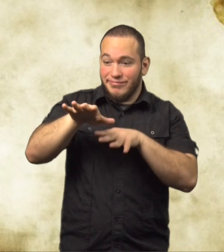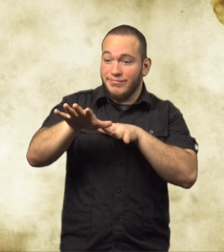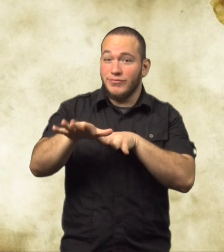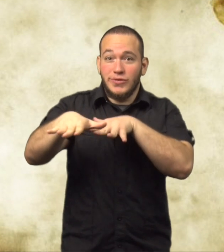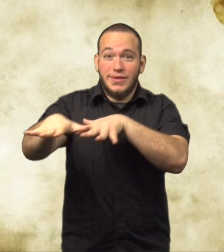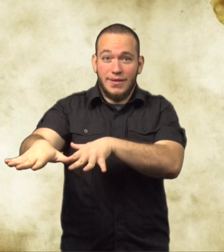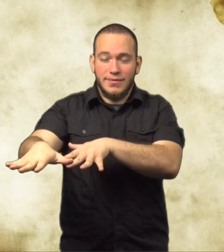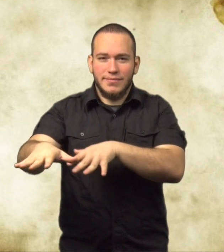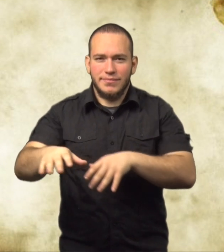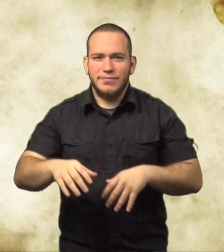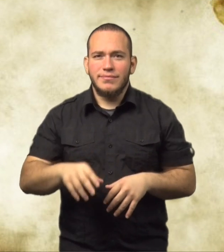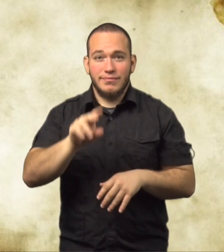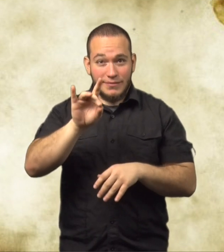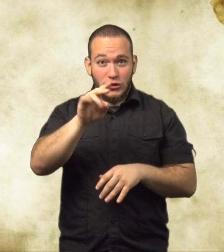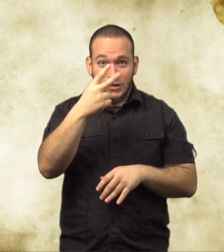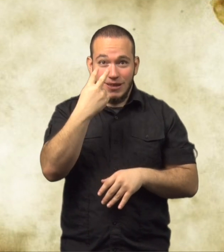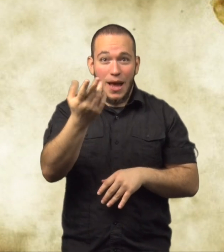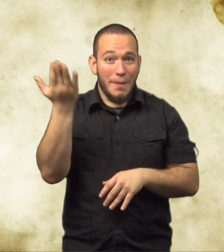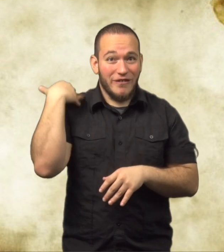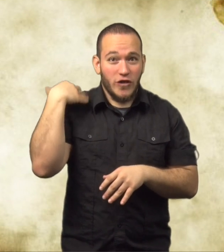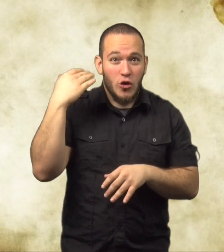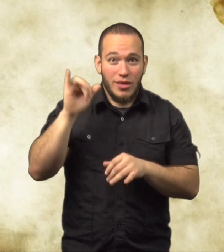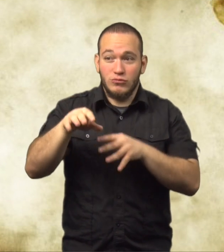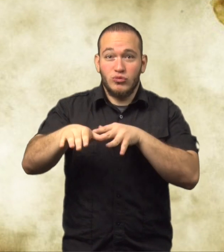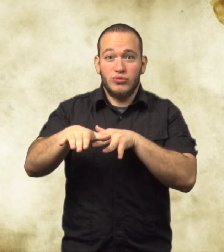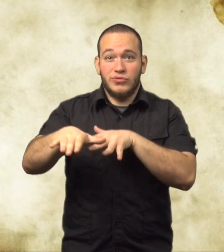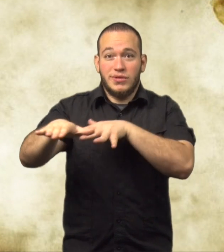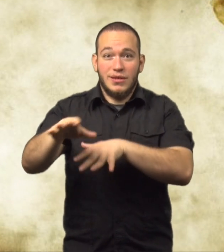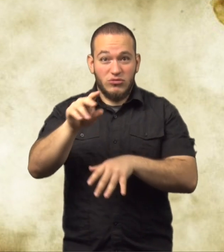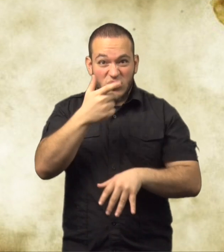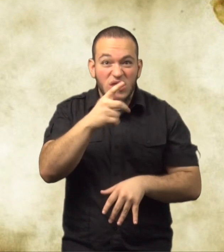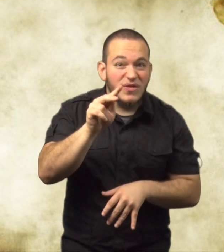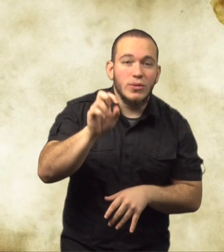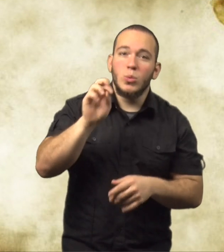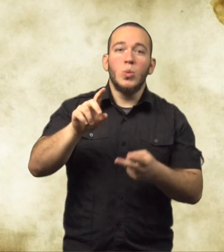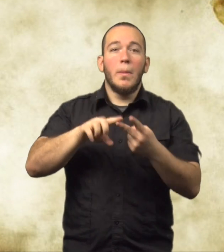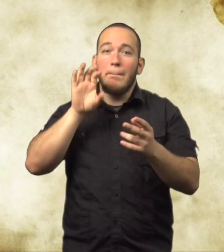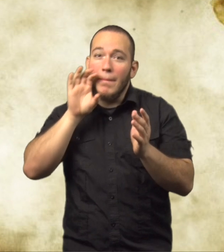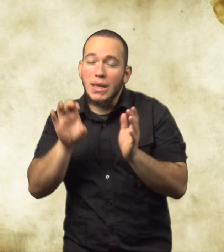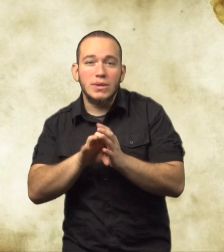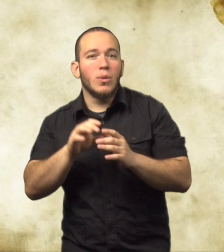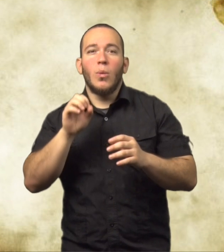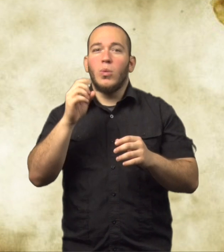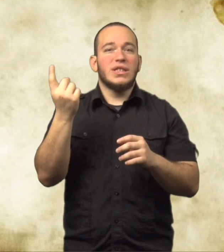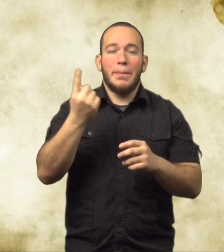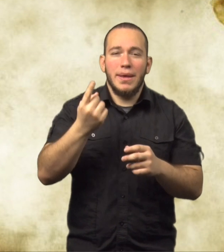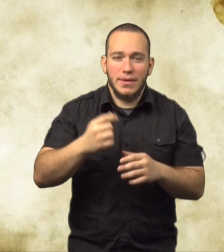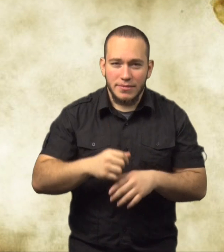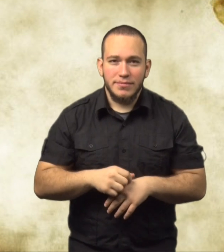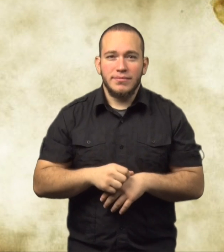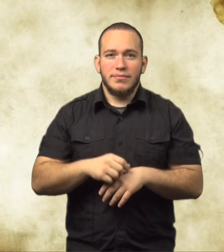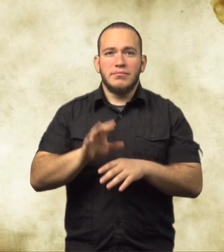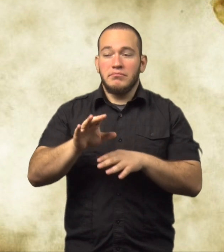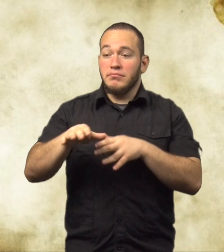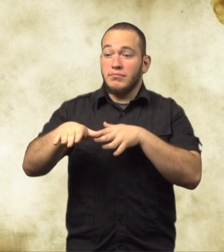Uncles house is near the ocean. Have you seen the ocean before on TV or in a picture or something?